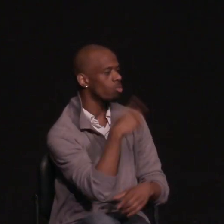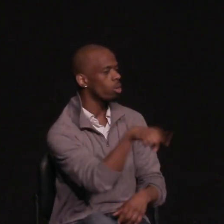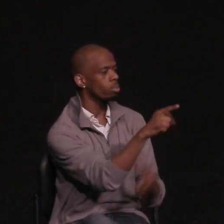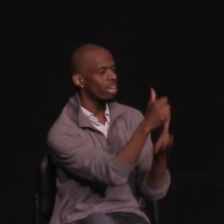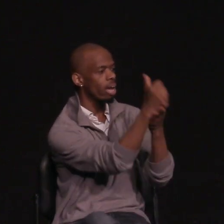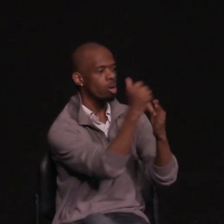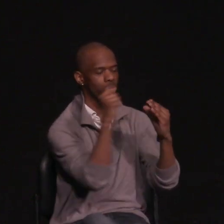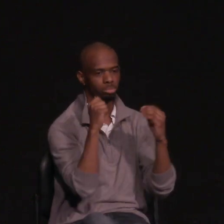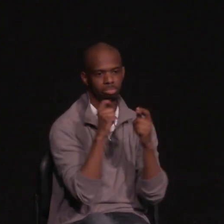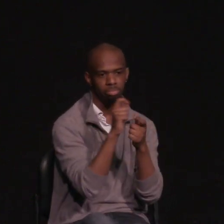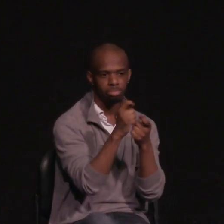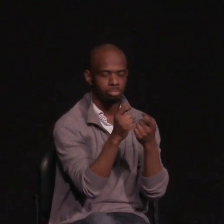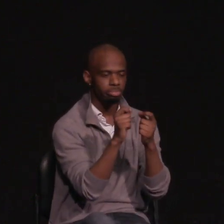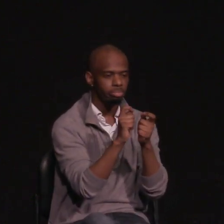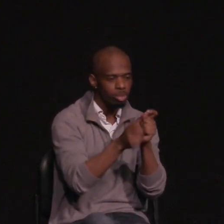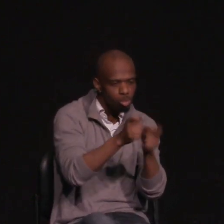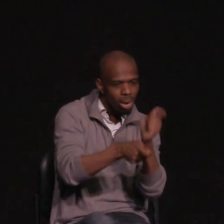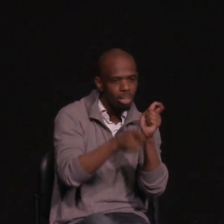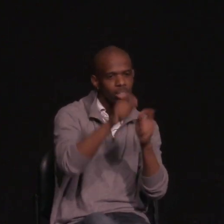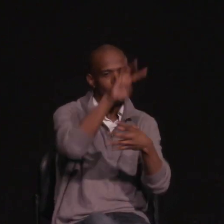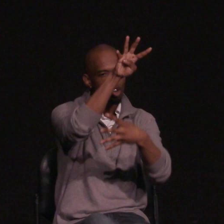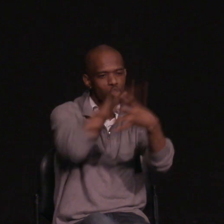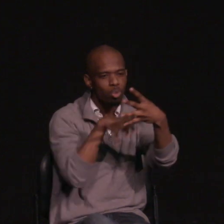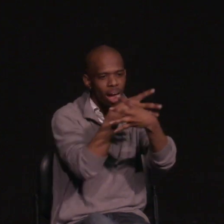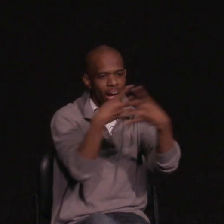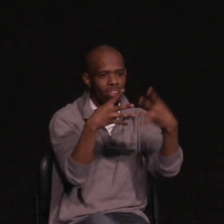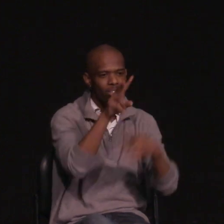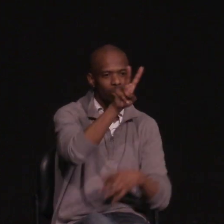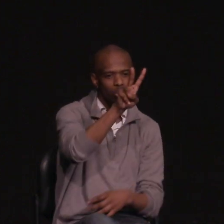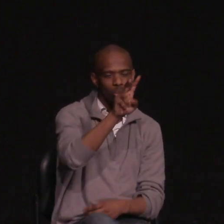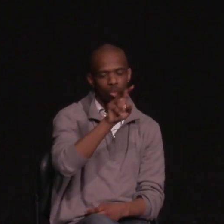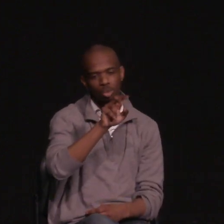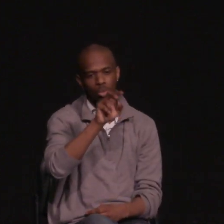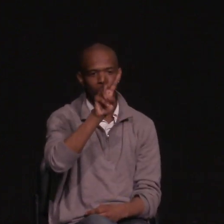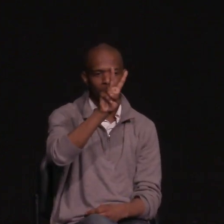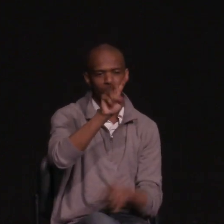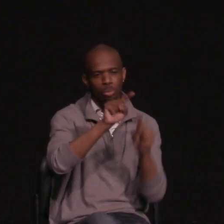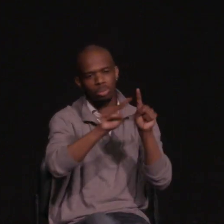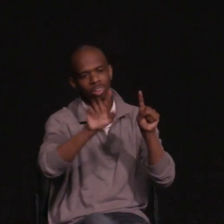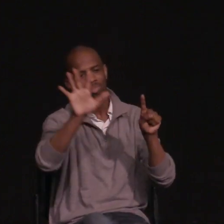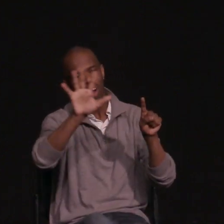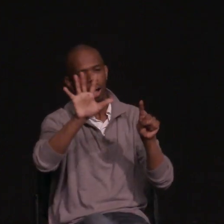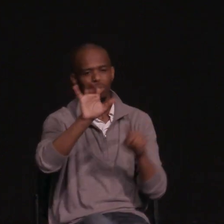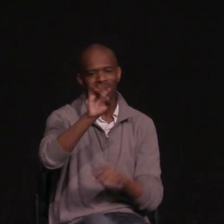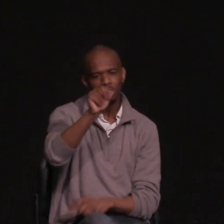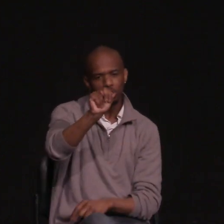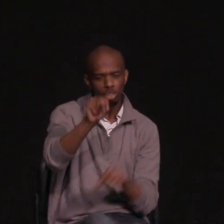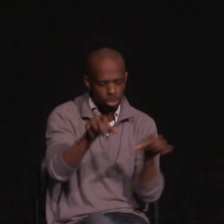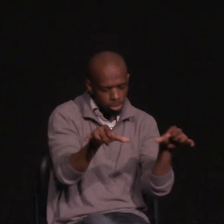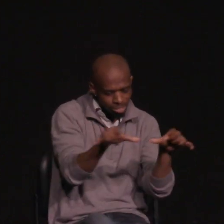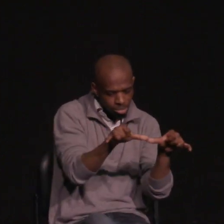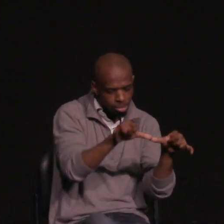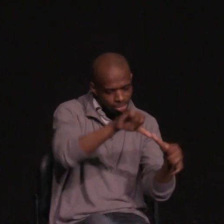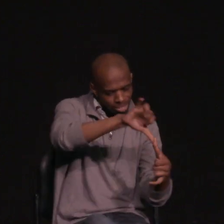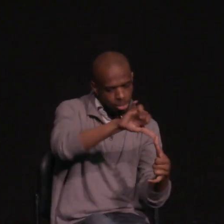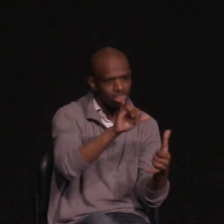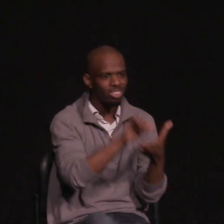maybe 2 to 5 inches so it bumps out. I'm working with this other artist to take soil from the farms which are collaborating and staining the wood,